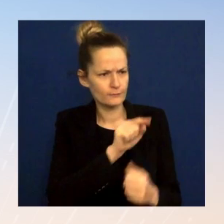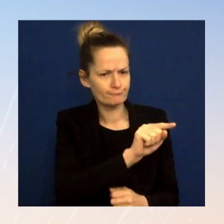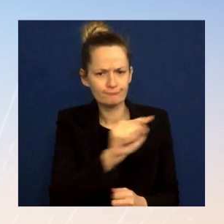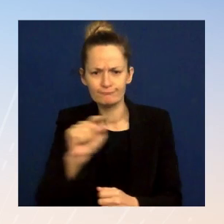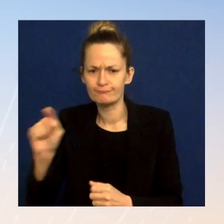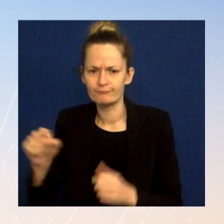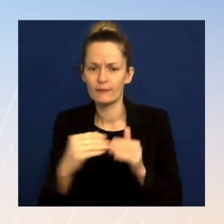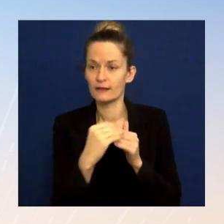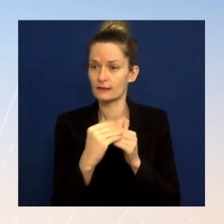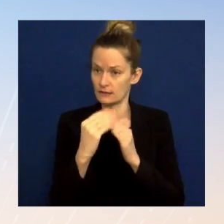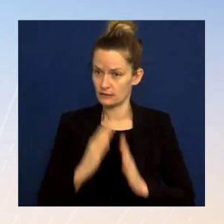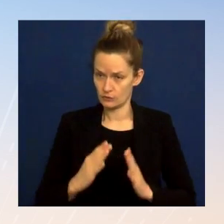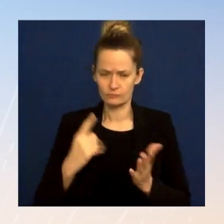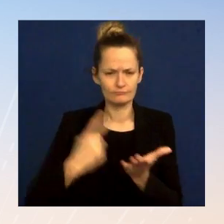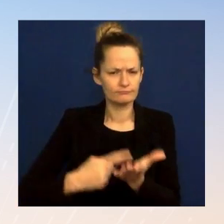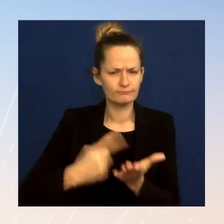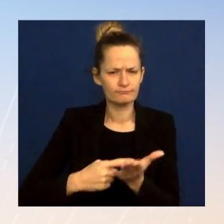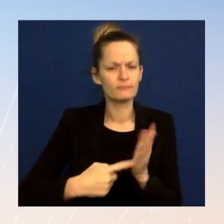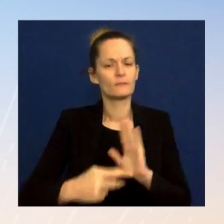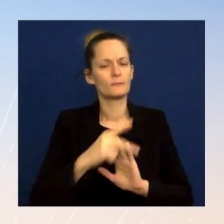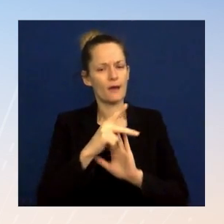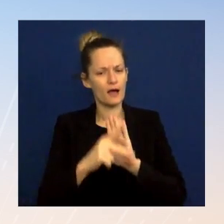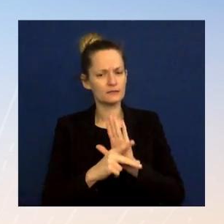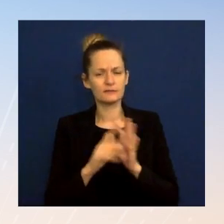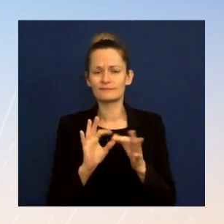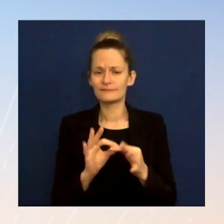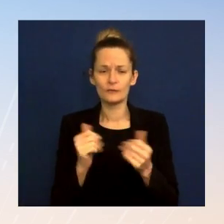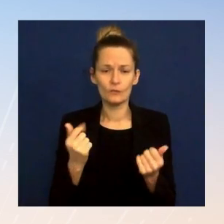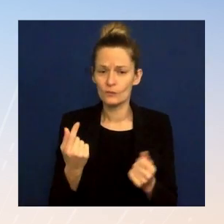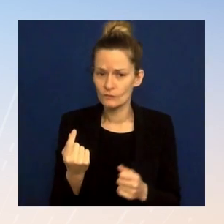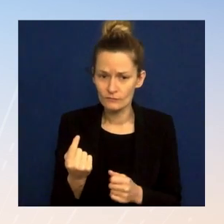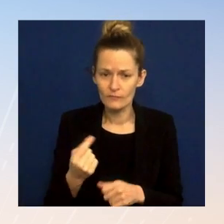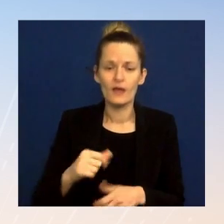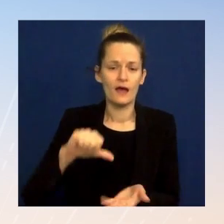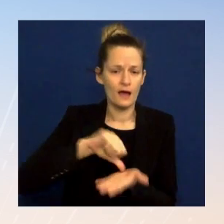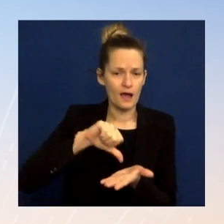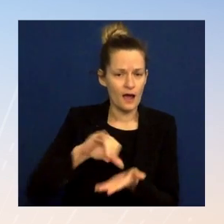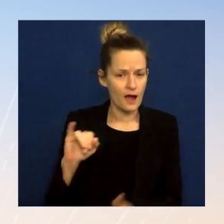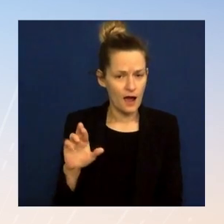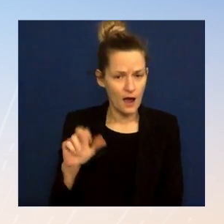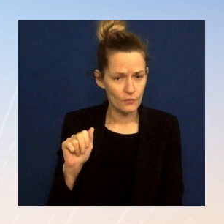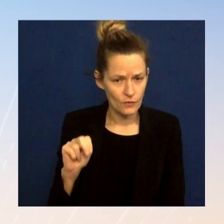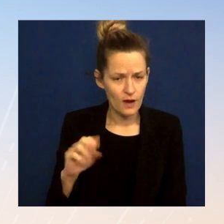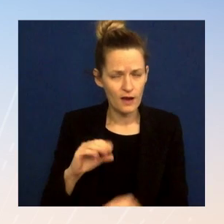on global infrastructure efforts, and so much else. I would point out that neither China nor Russia